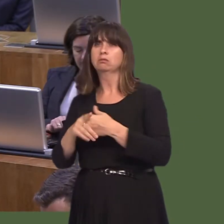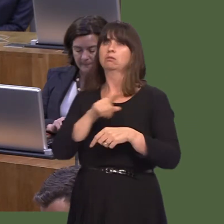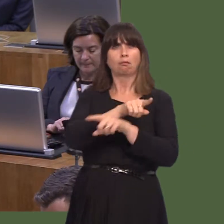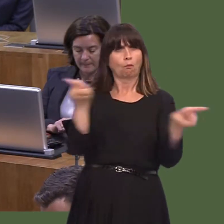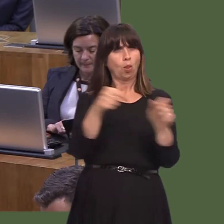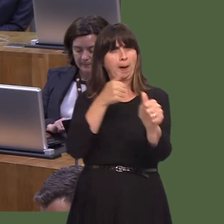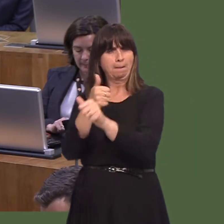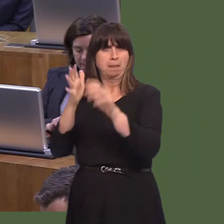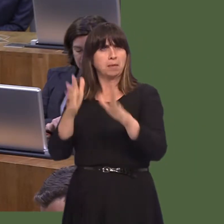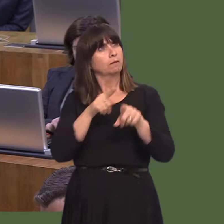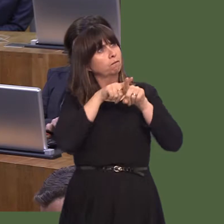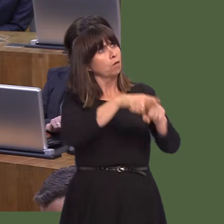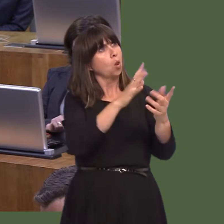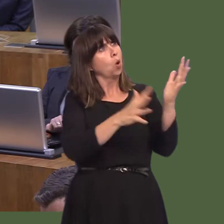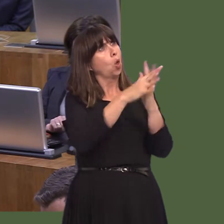of the law, particularly the Disability Discrimination Act 1995.